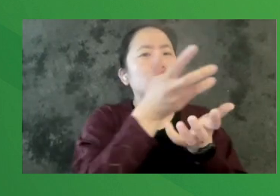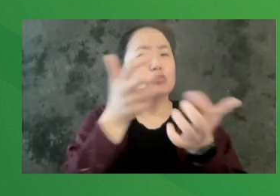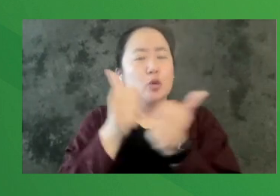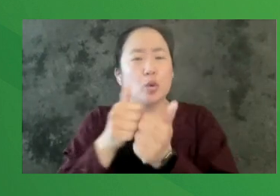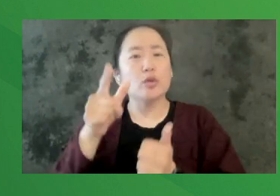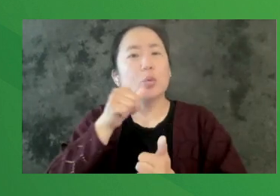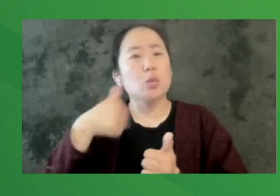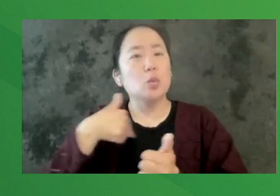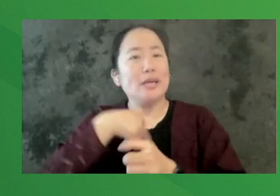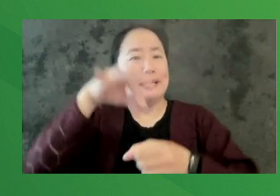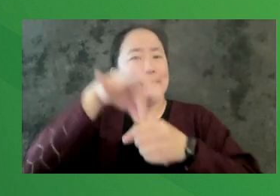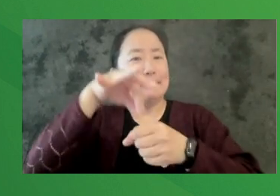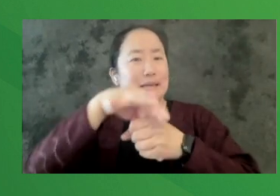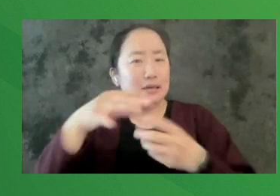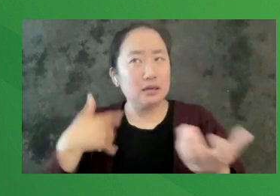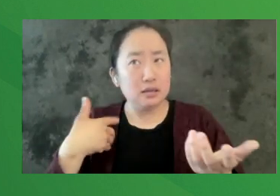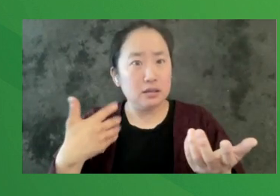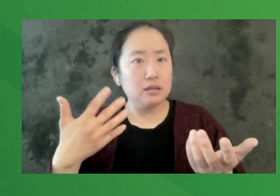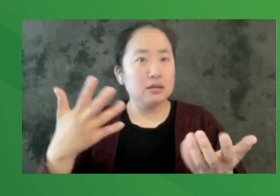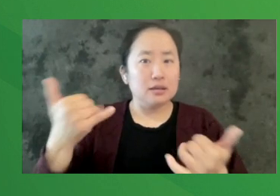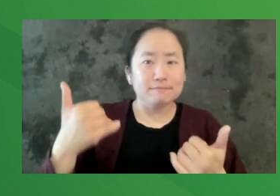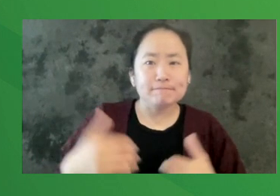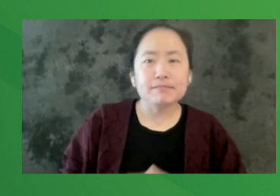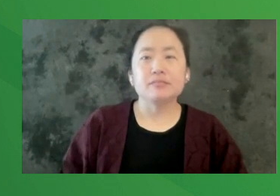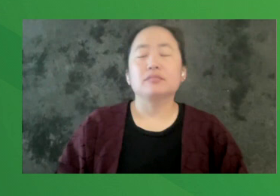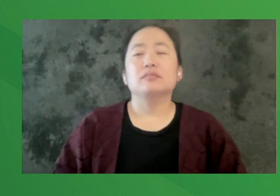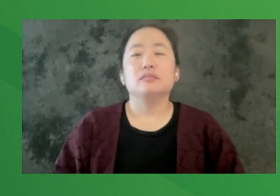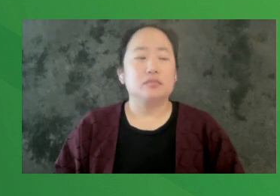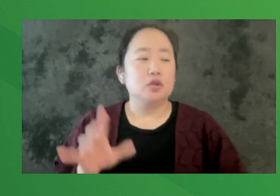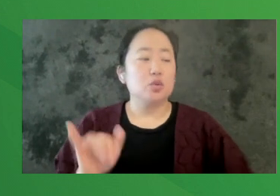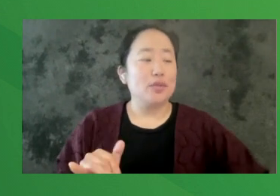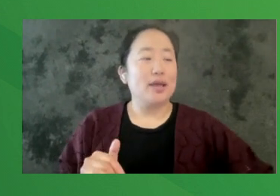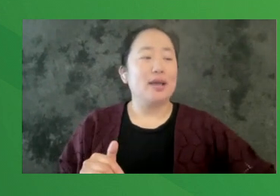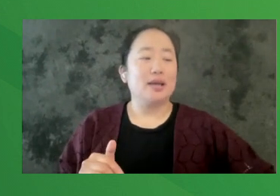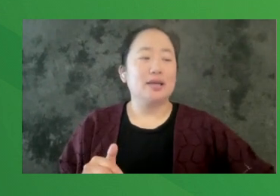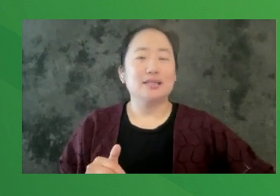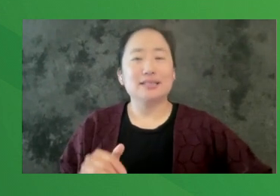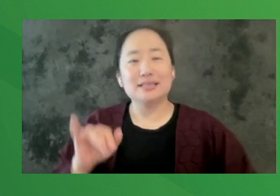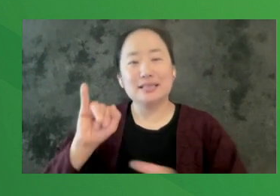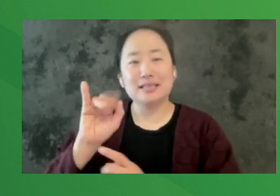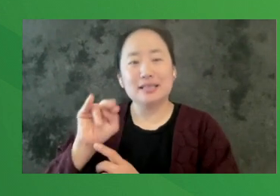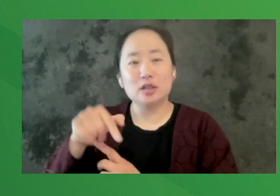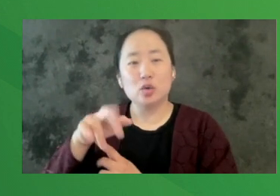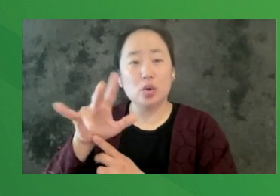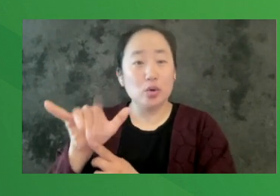that matter most to them. So, that was the inquiry framework in about three minutes or less, I hope.